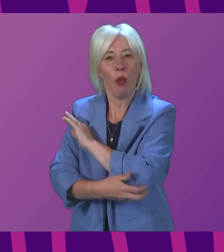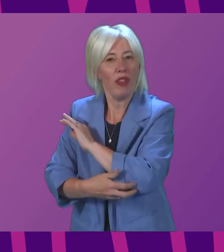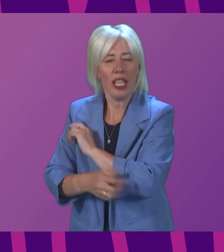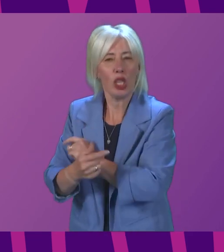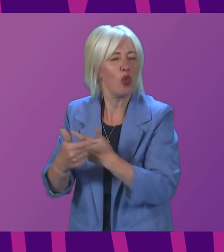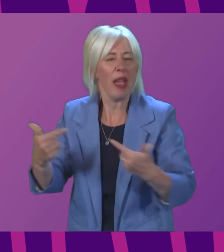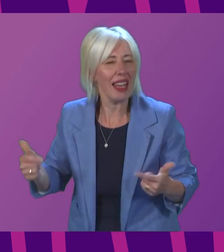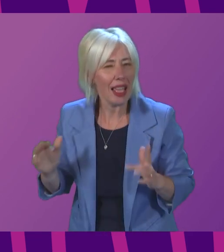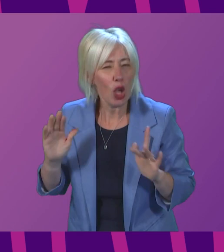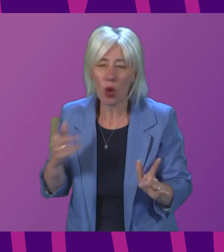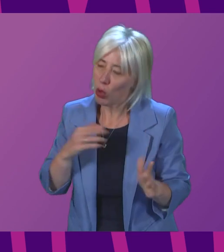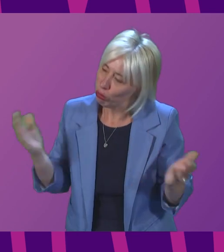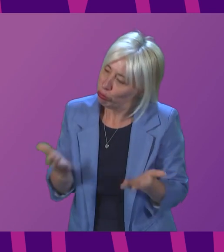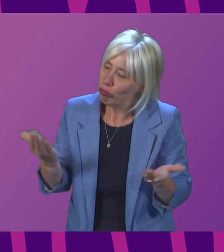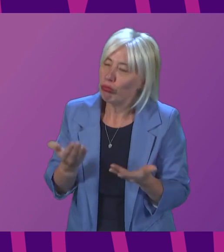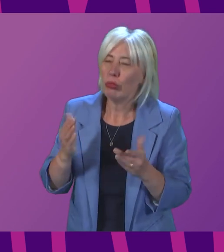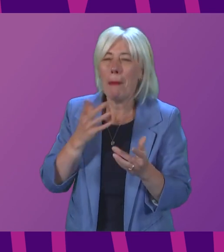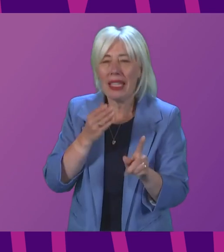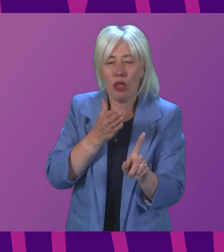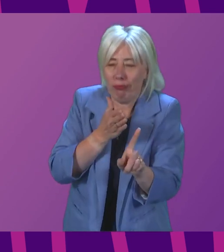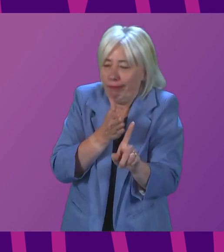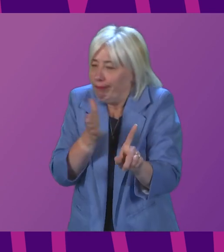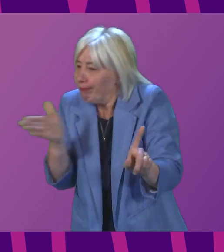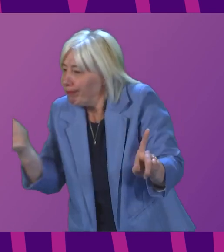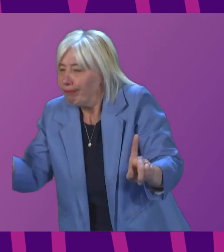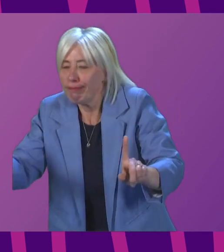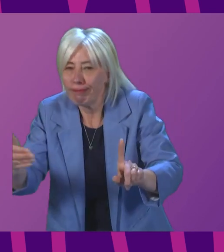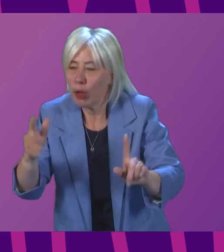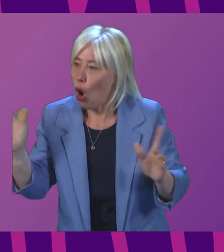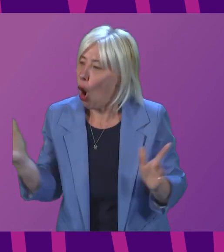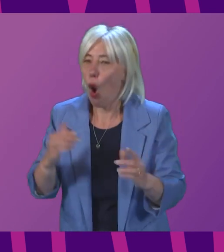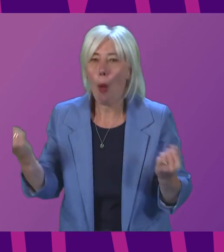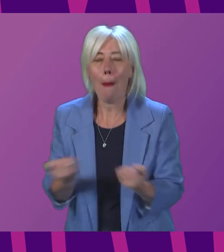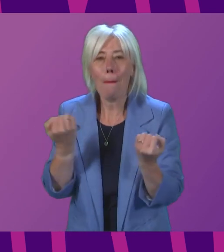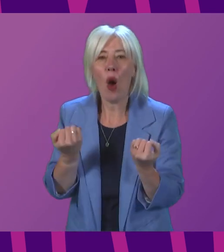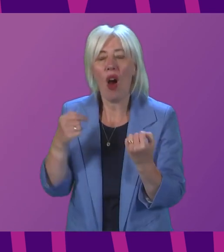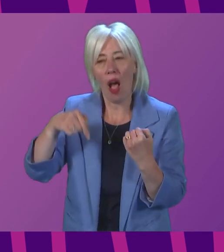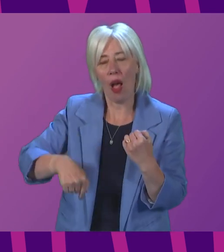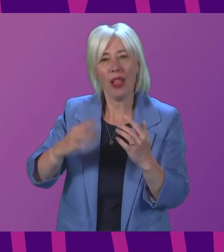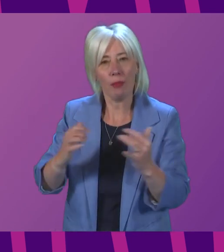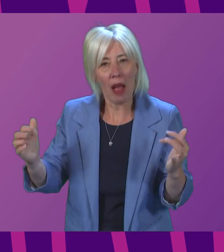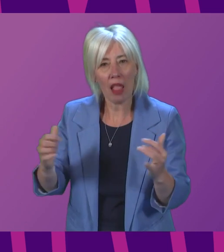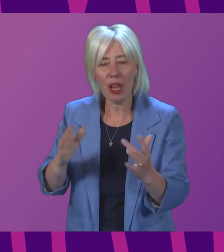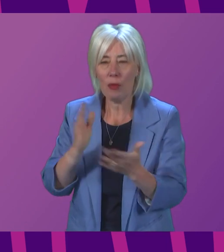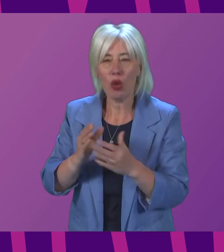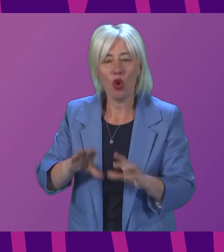I urge the First Minister to change course and to use all the powers of the Scottish Parliament to lift children out of poverty; not because they are targets, but because